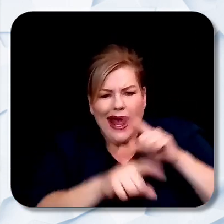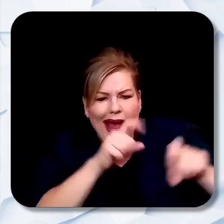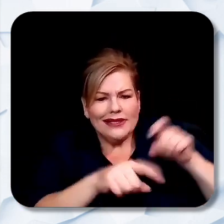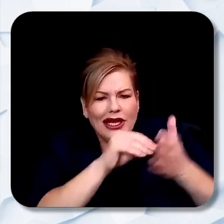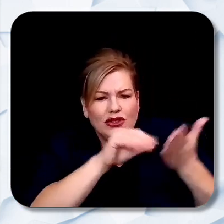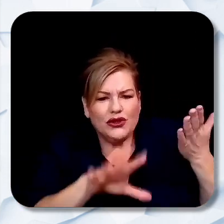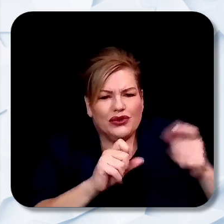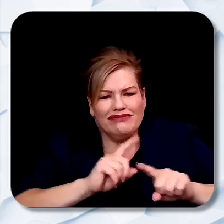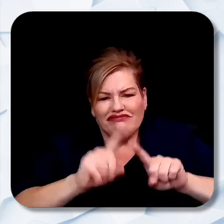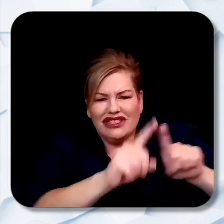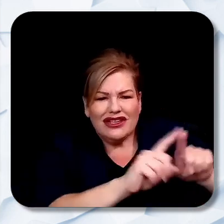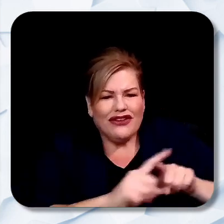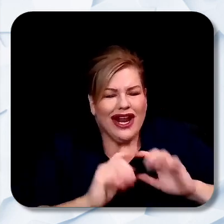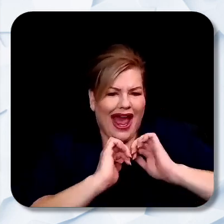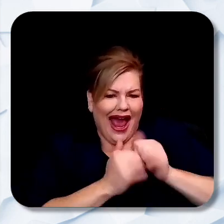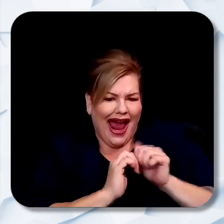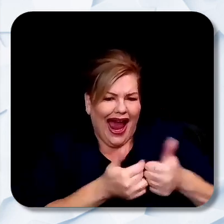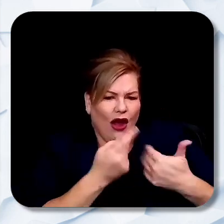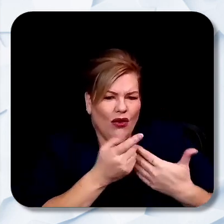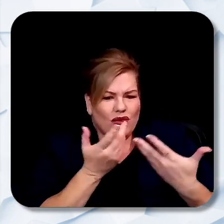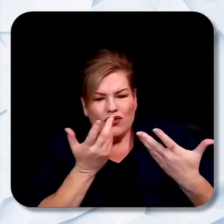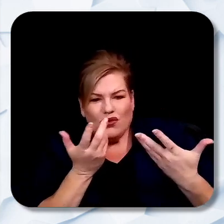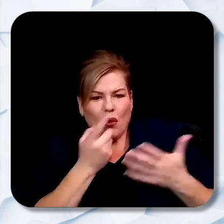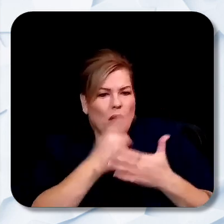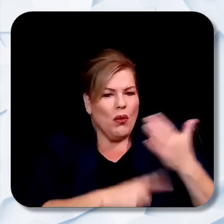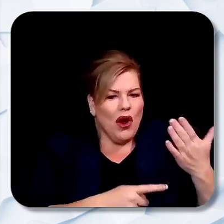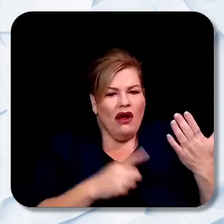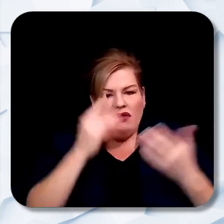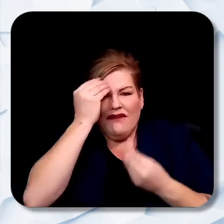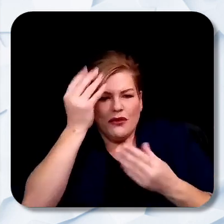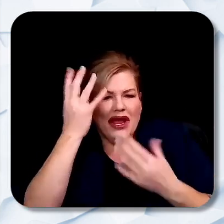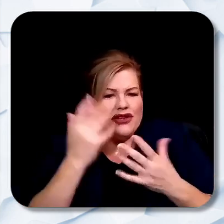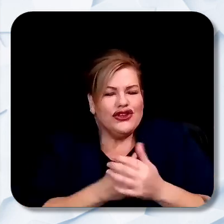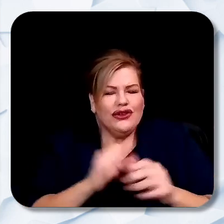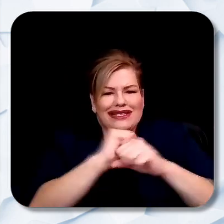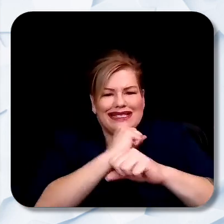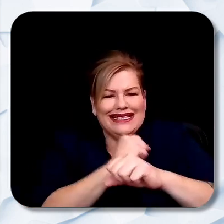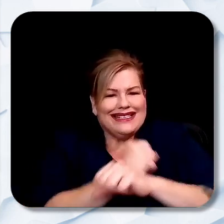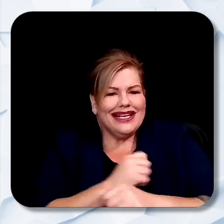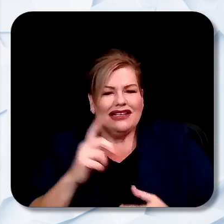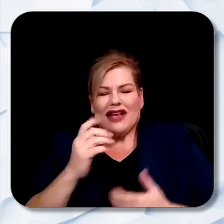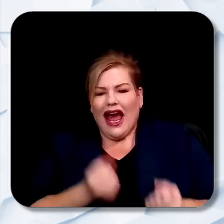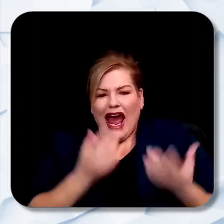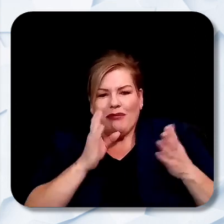reference the full breakdown of the data that was compiled on song for Charlie Dot, O. R. G.